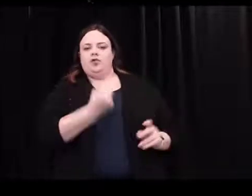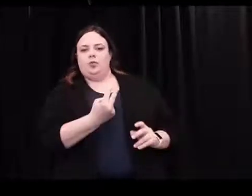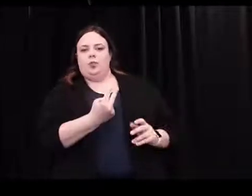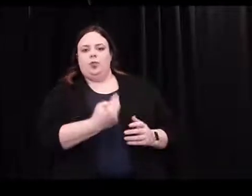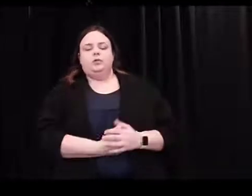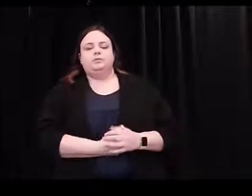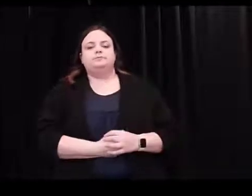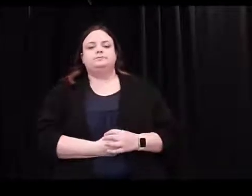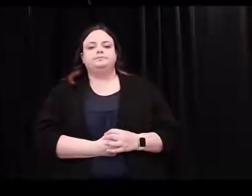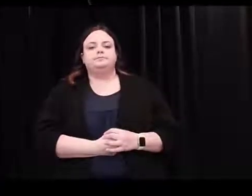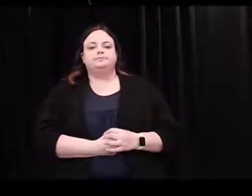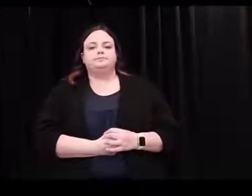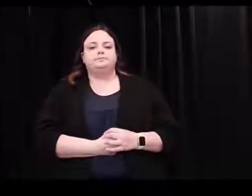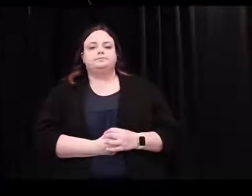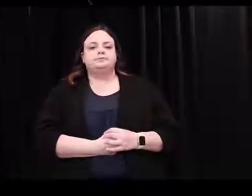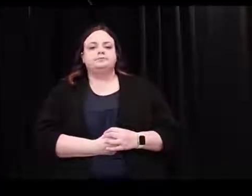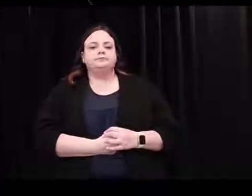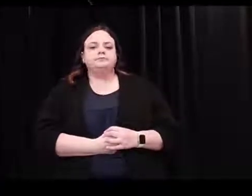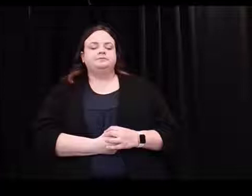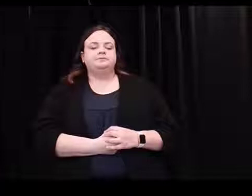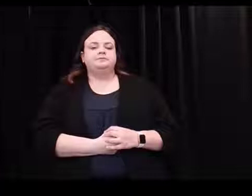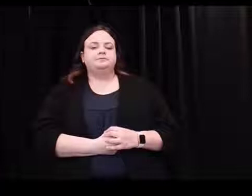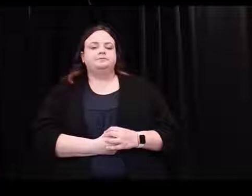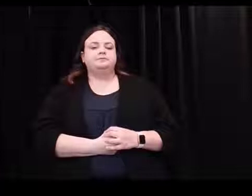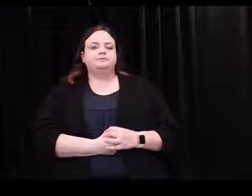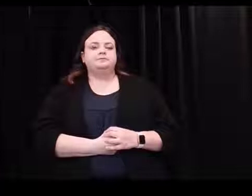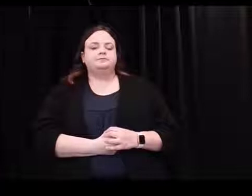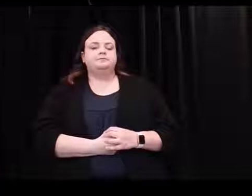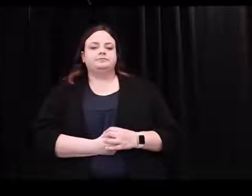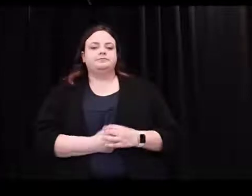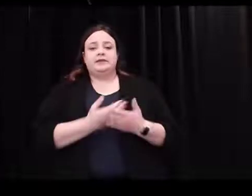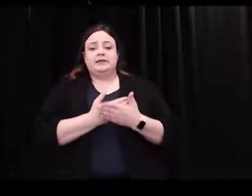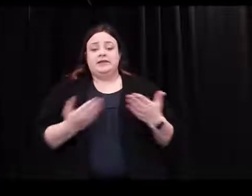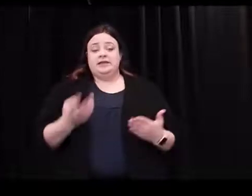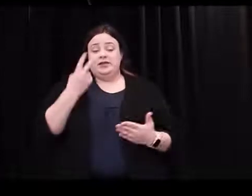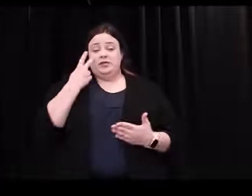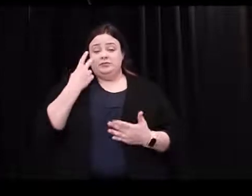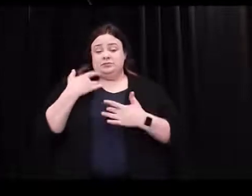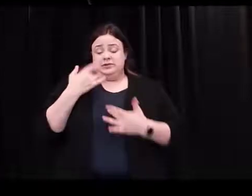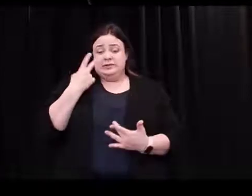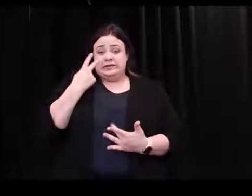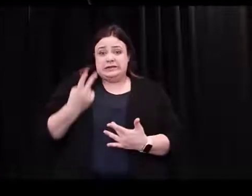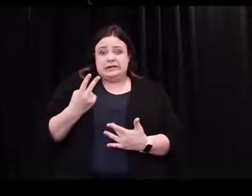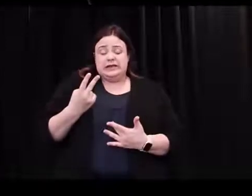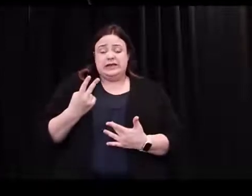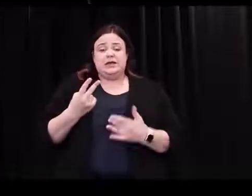that you see a lot about in web accessibility discussions is blind people, screen readers,